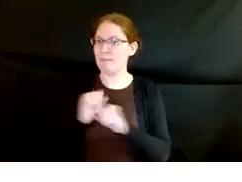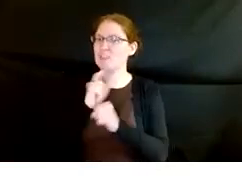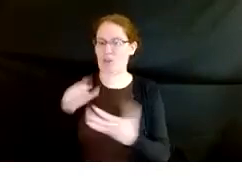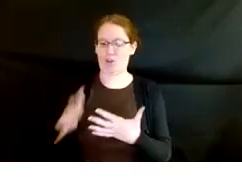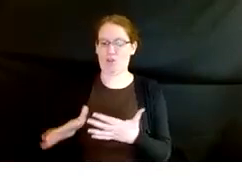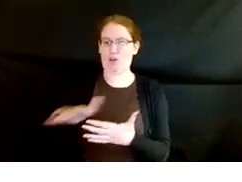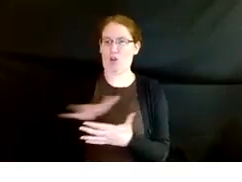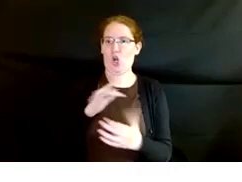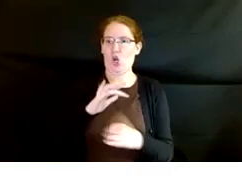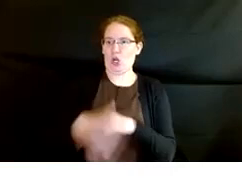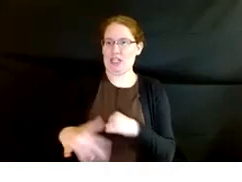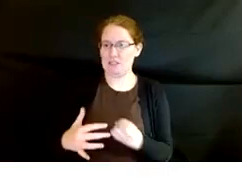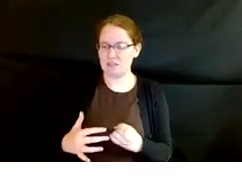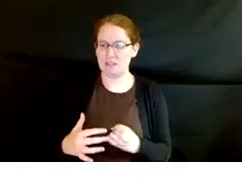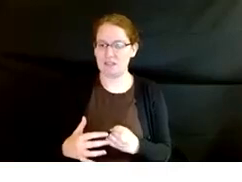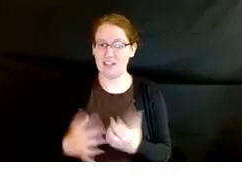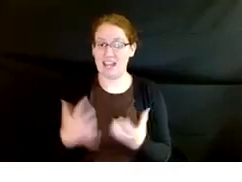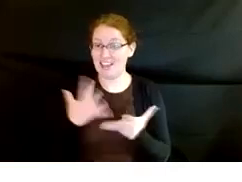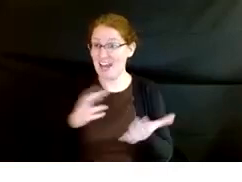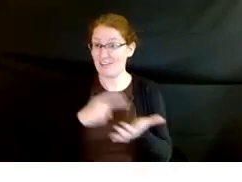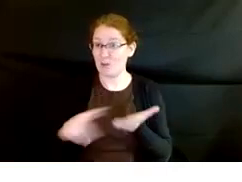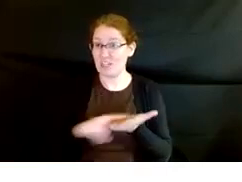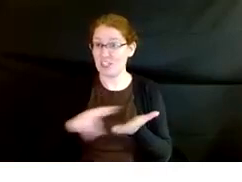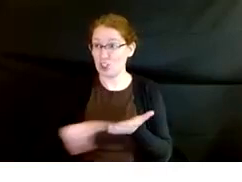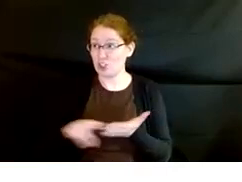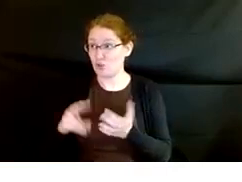there showing uh that people with intellectual developmental disabilities are at higher risk